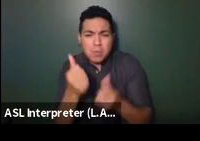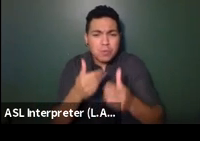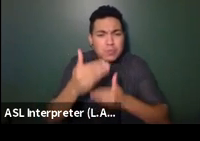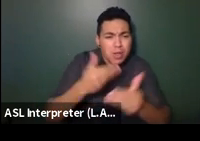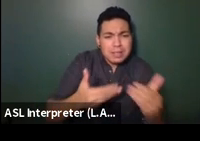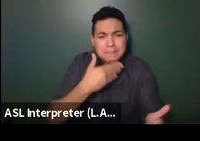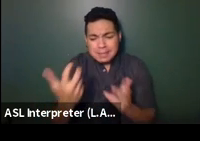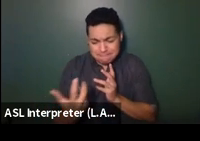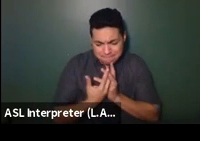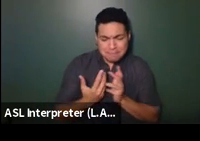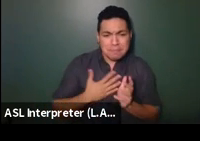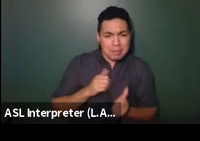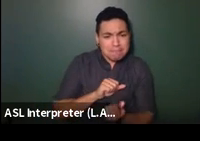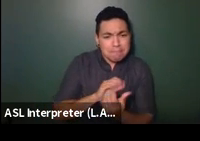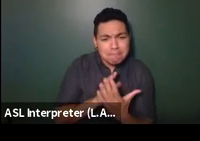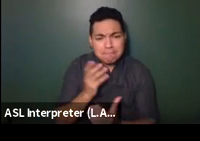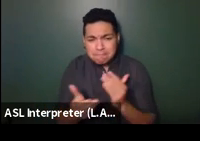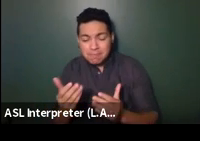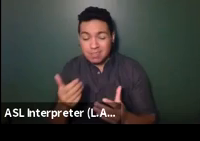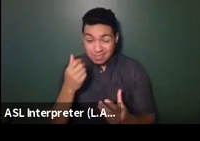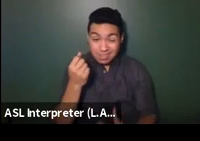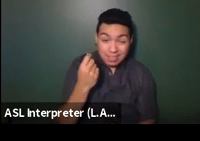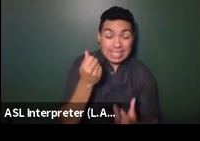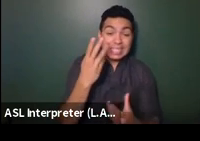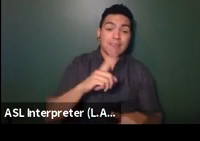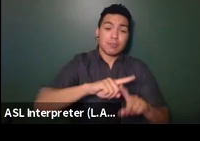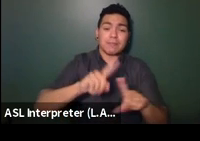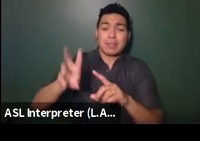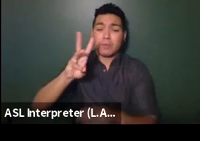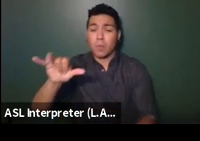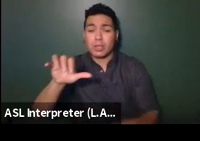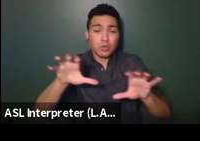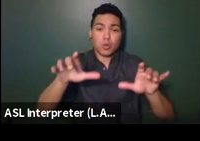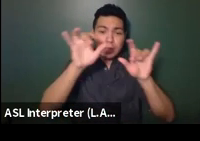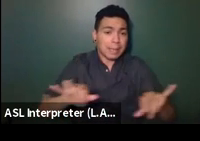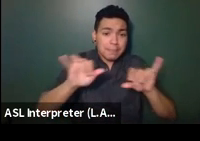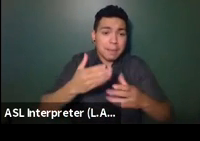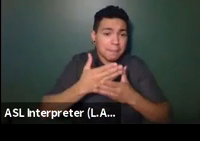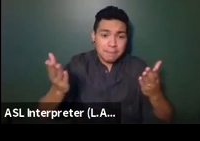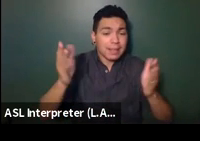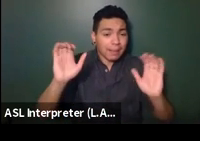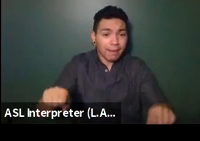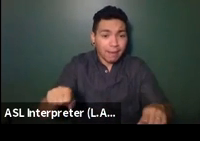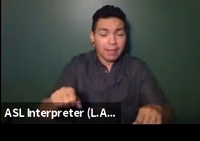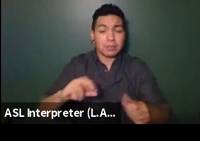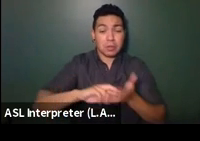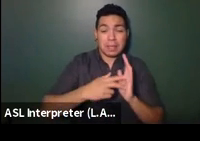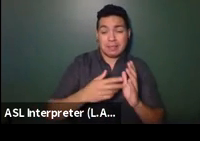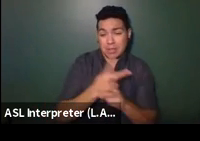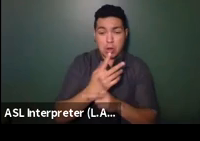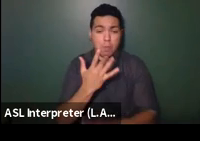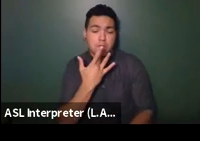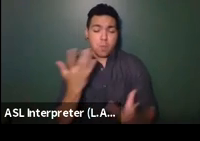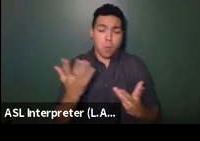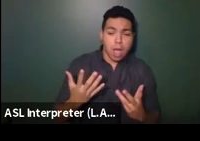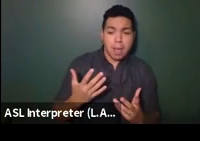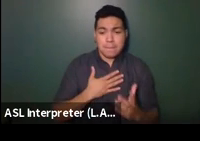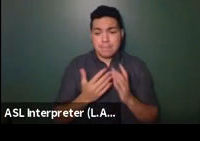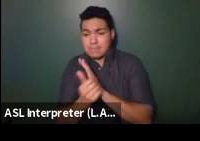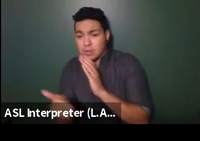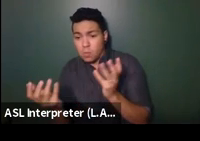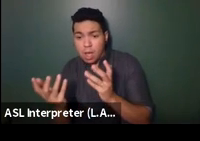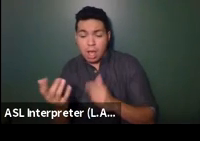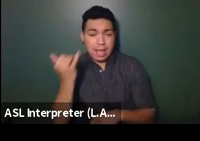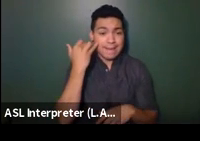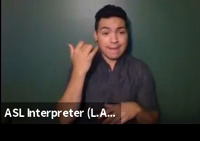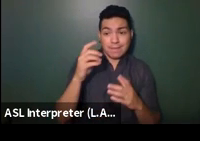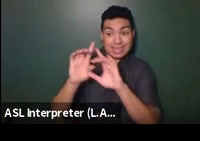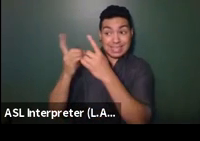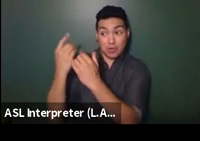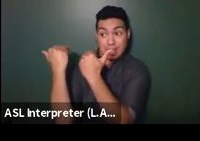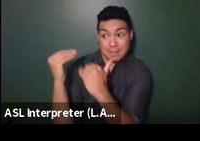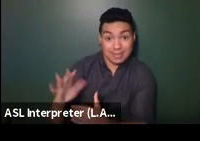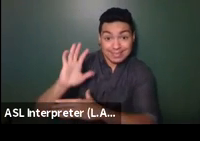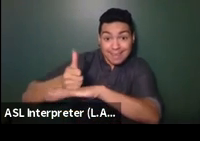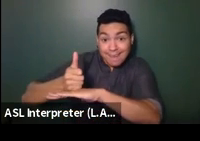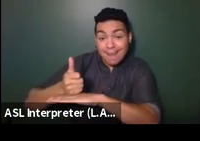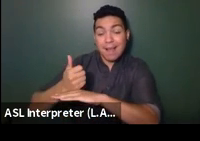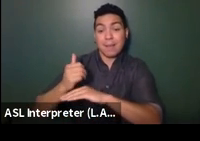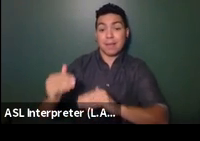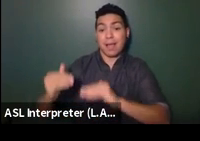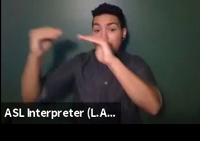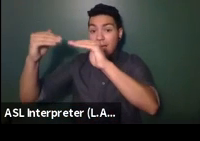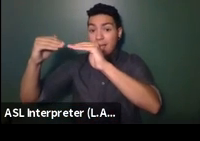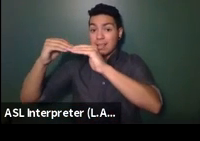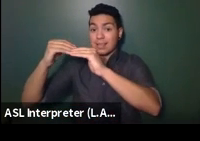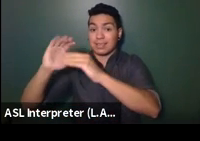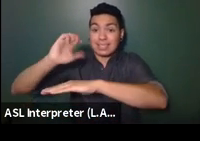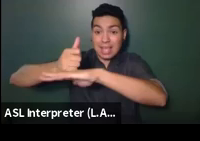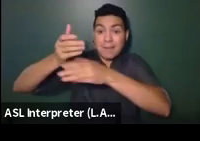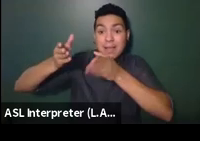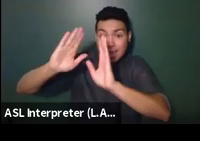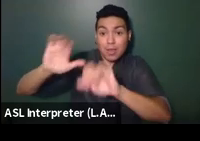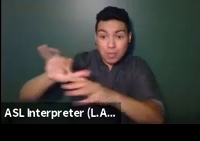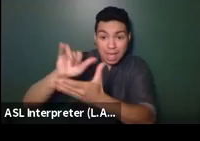ESD 189 - Amy Colburn: Because like I said, there's several ways to do everything and some of its just going to be a preference, as well as some of it will just depend on what your if it's a district, you know, enterprise account what they've enabled or disabled. So just a few things to think about.